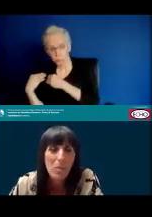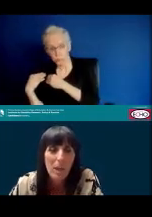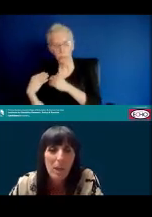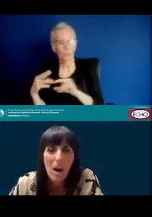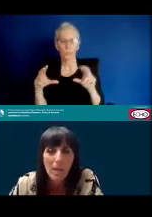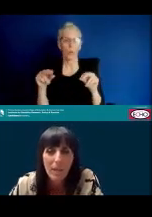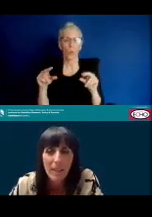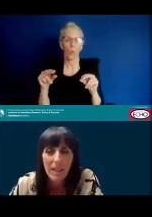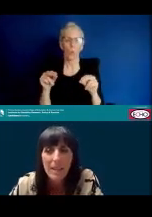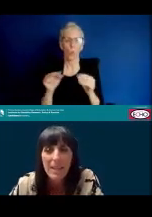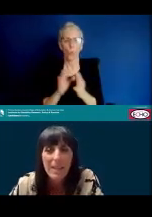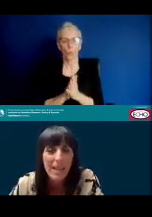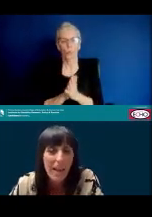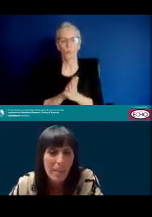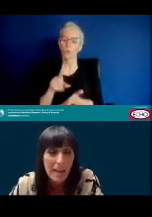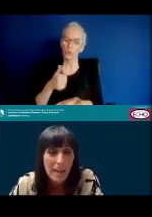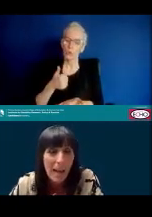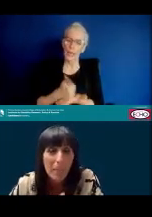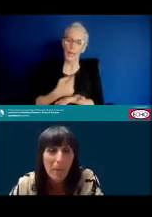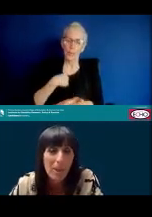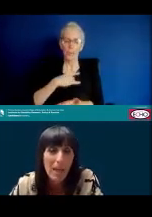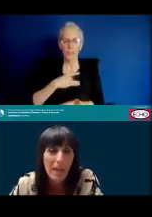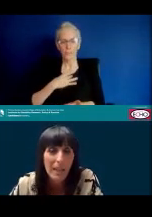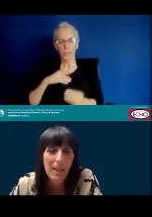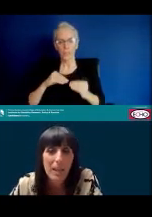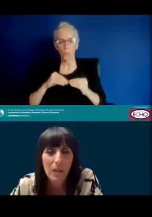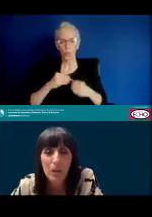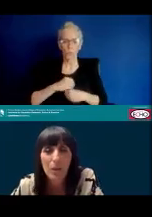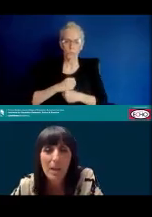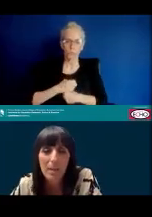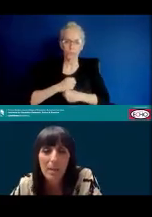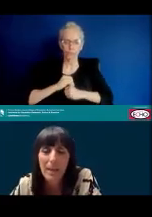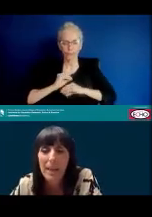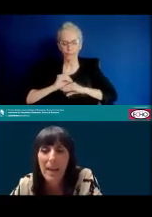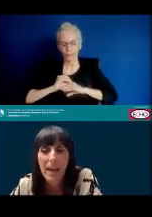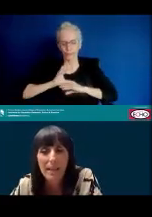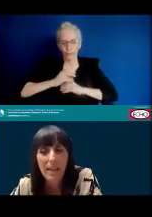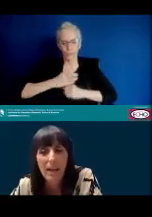more confident naming and protecting, using play as that